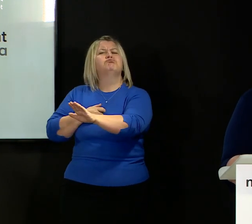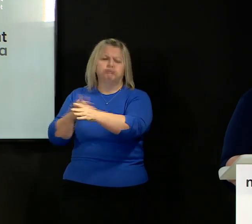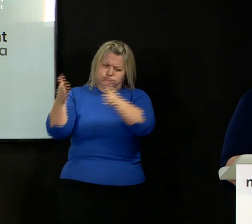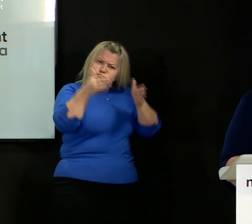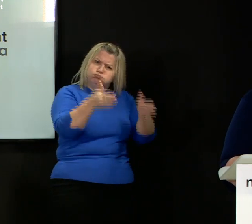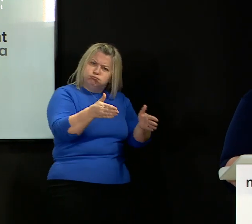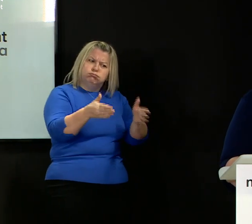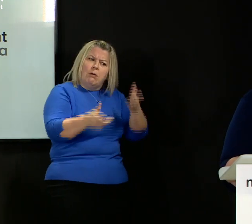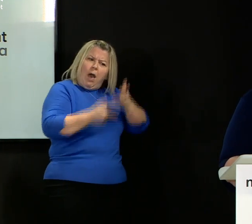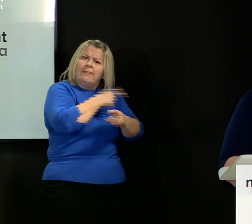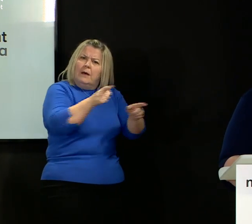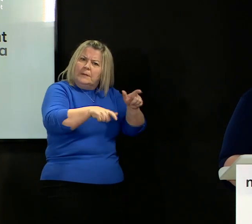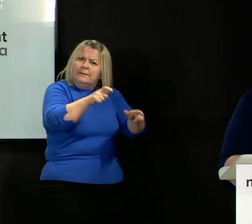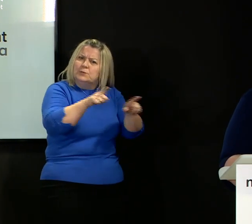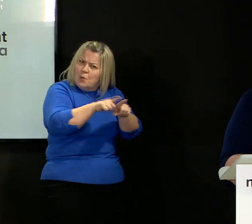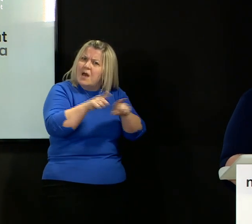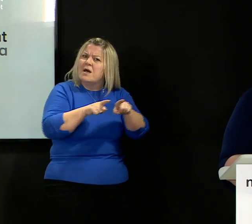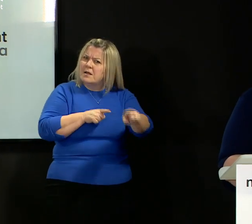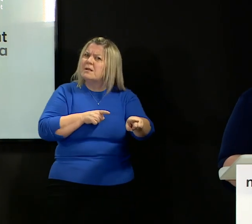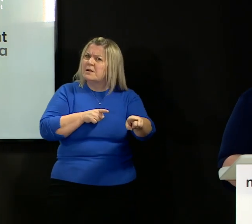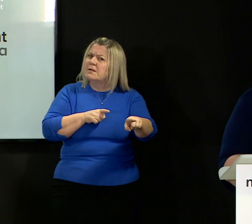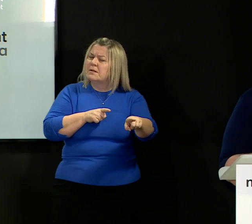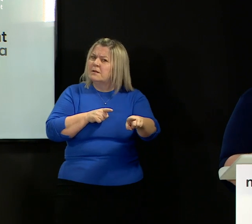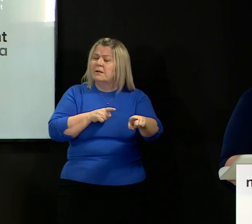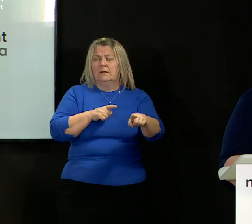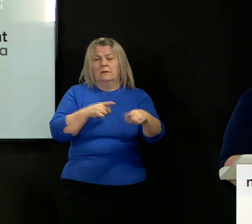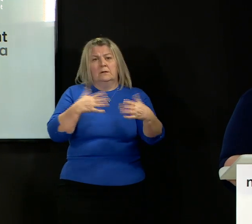of Scotland need we've had an amazing response and we've talked about it